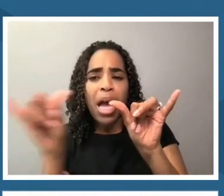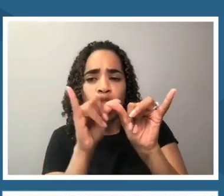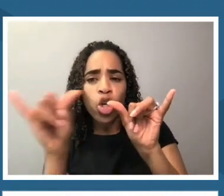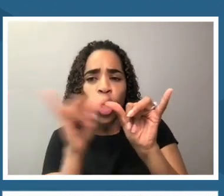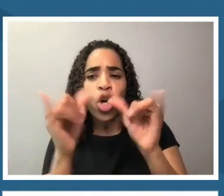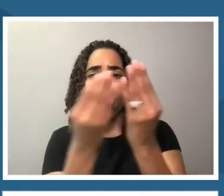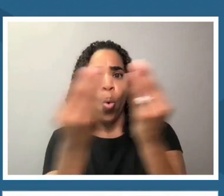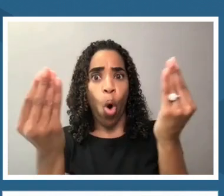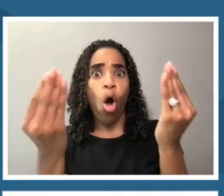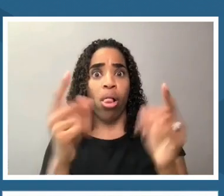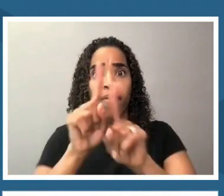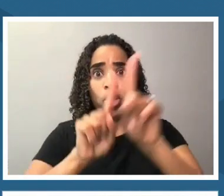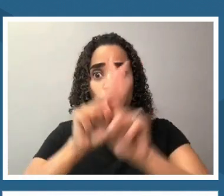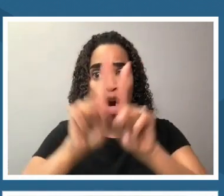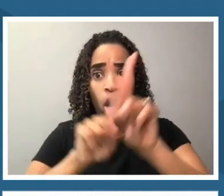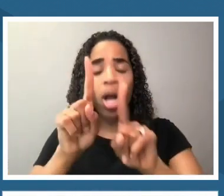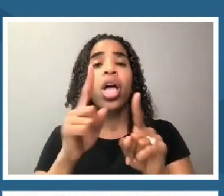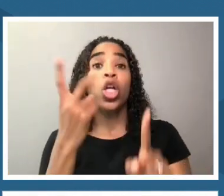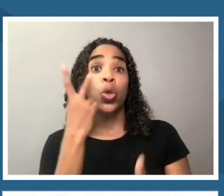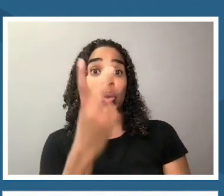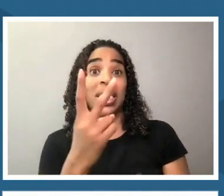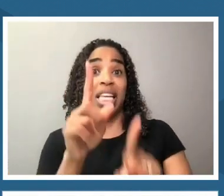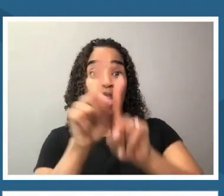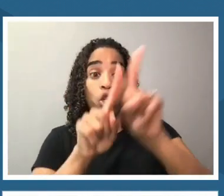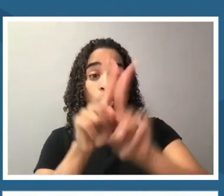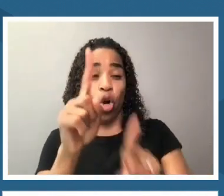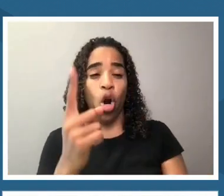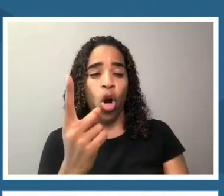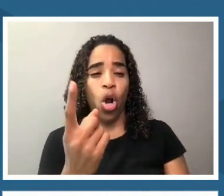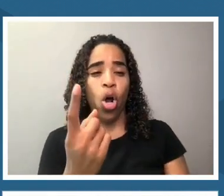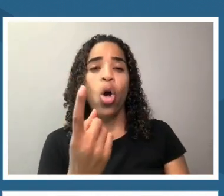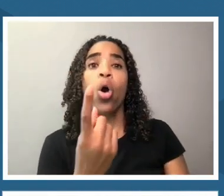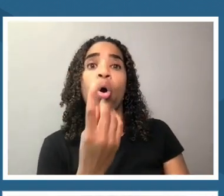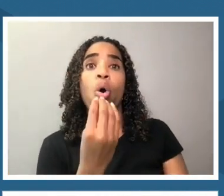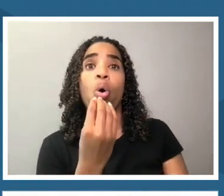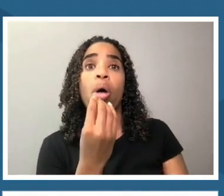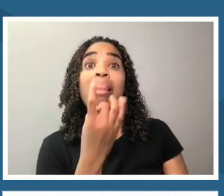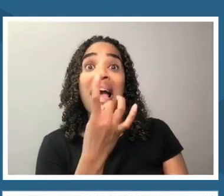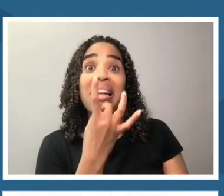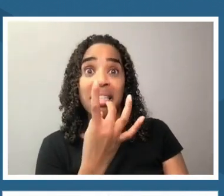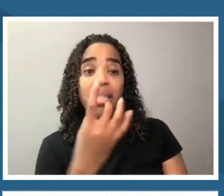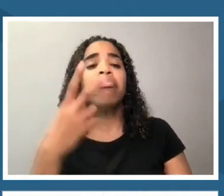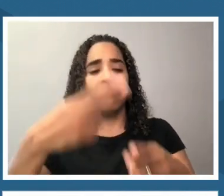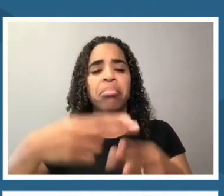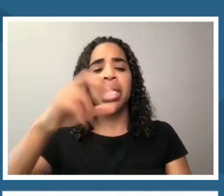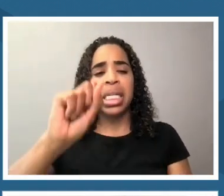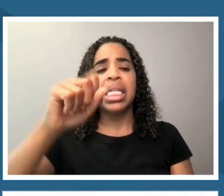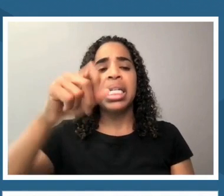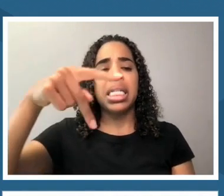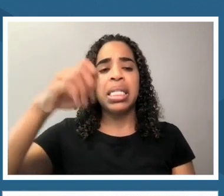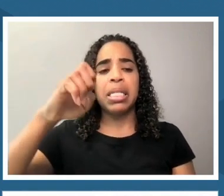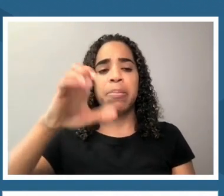star we disperse it into all its colors